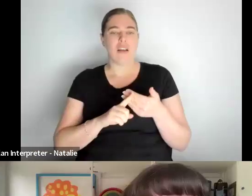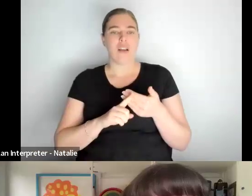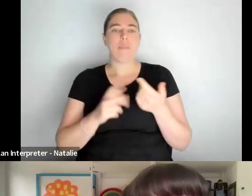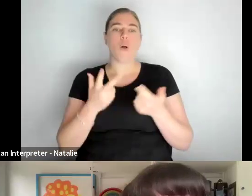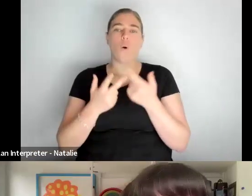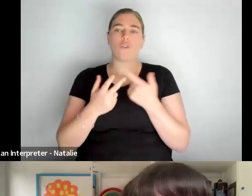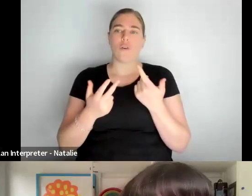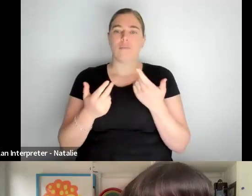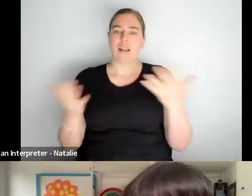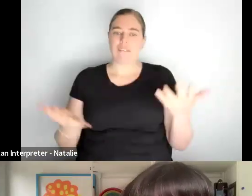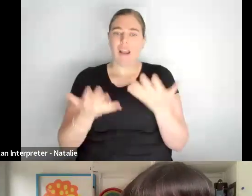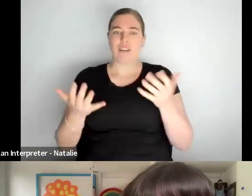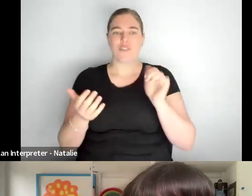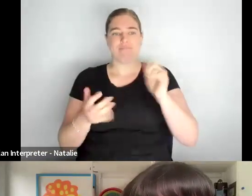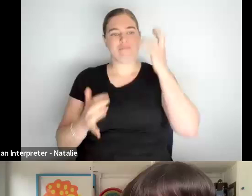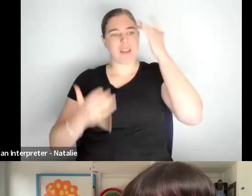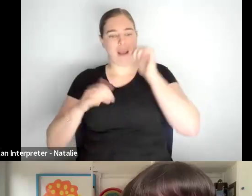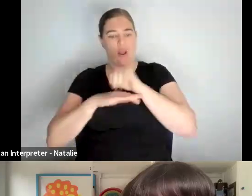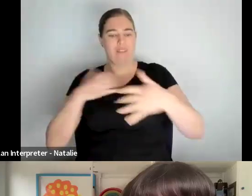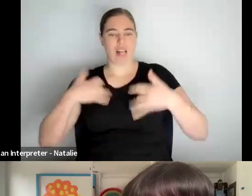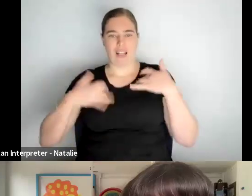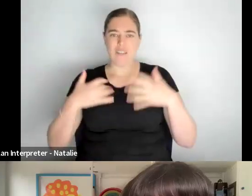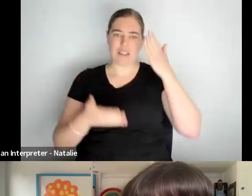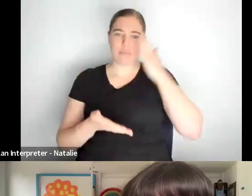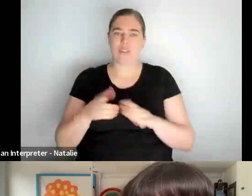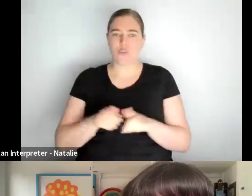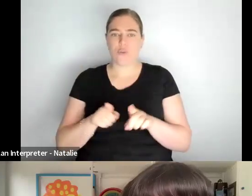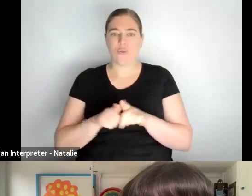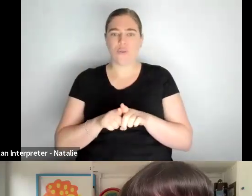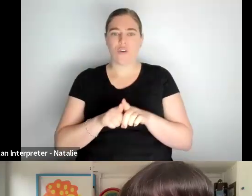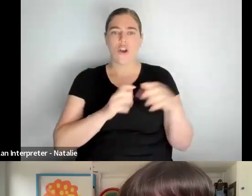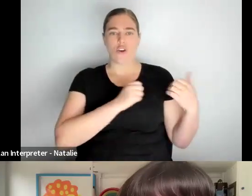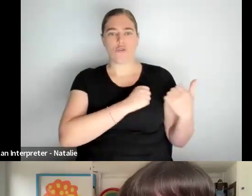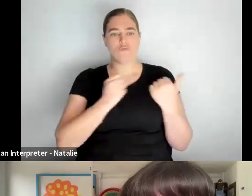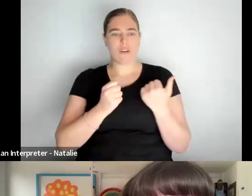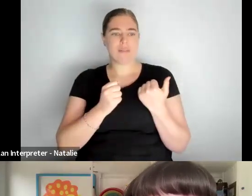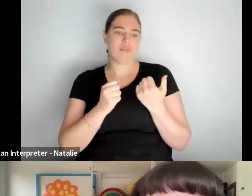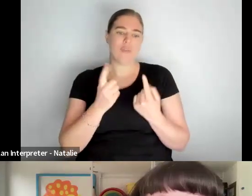to think about their life experiences as well, and bringing that to each panel.